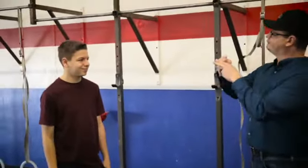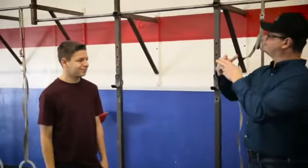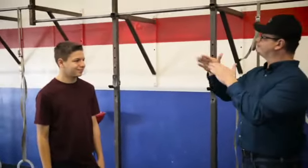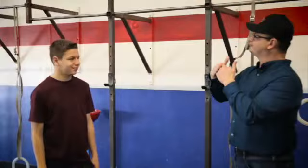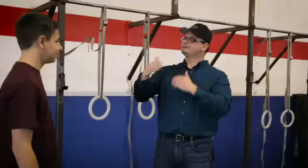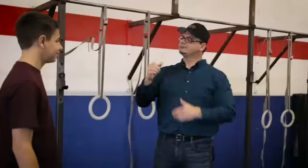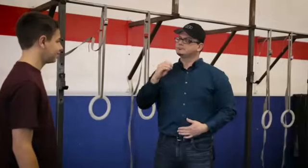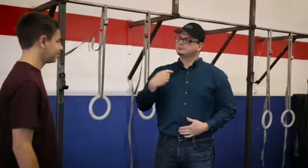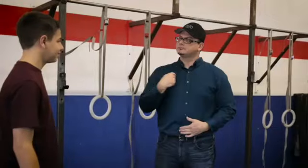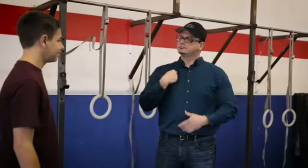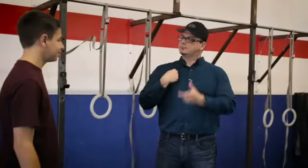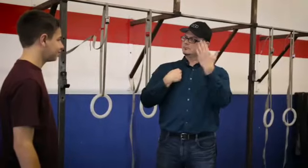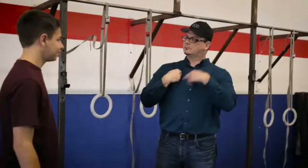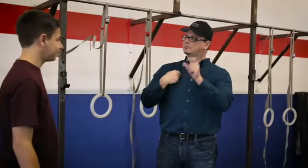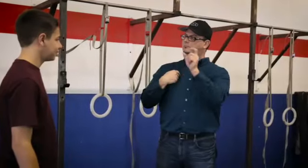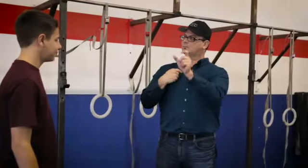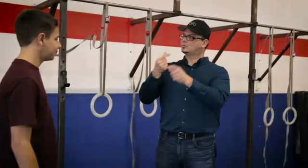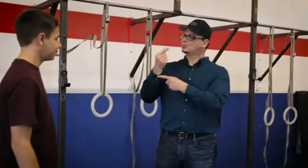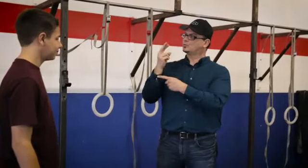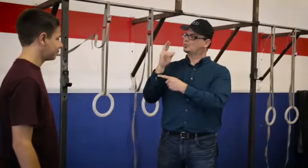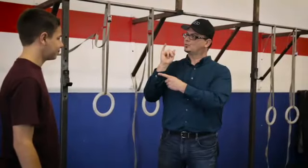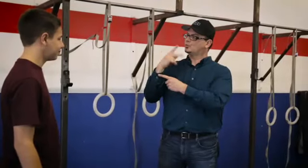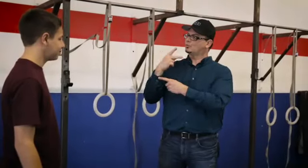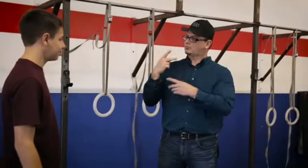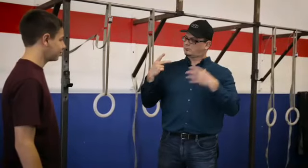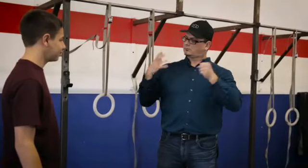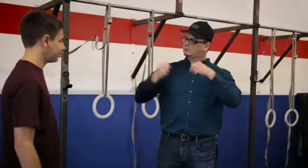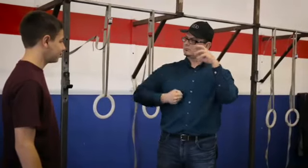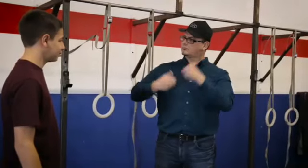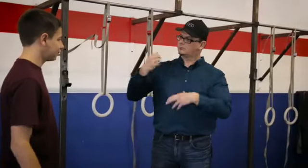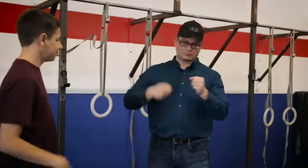So we came up with the prefix, "Grip..."